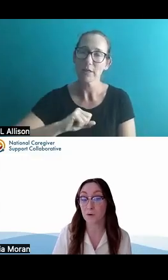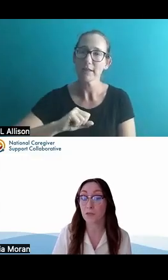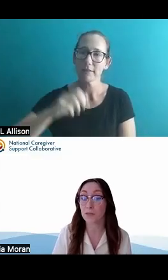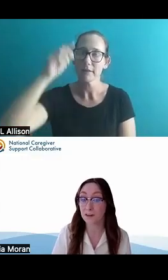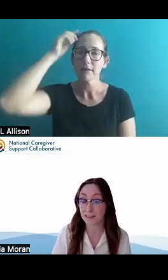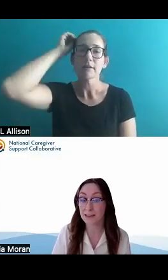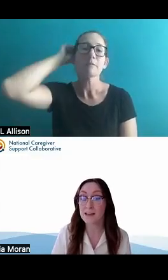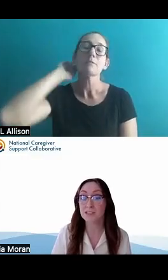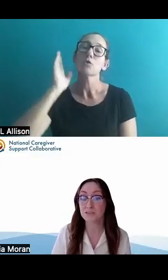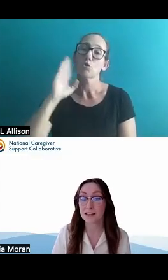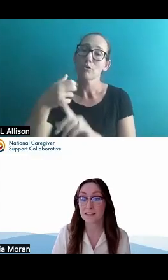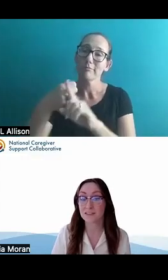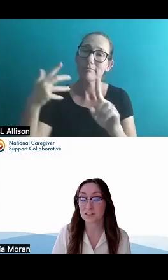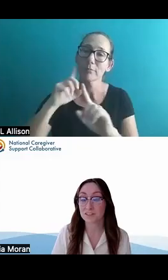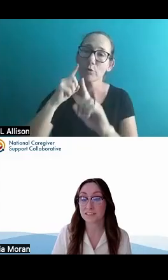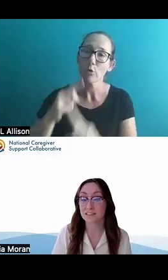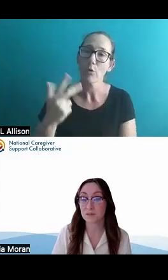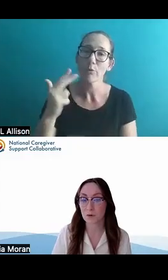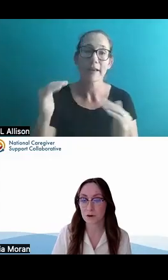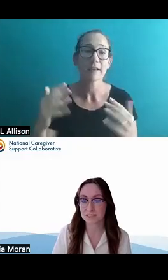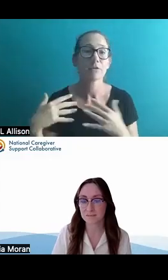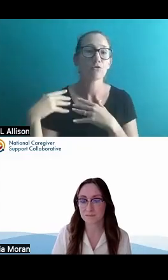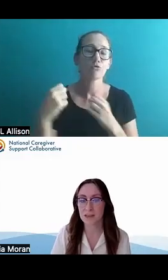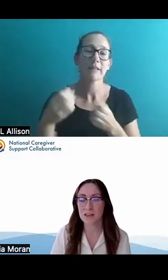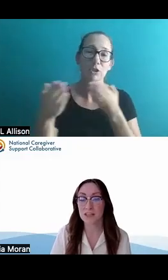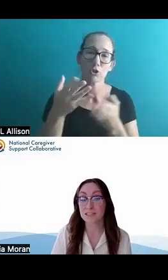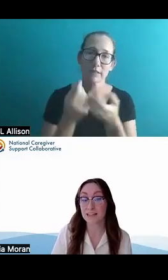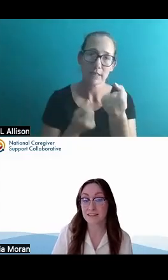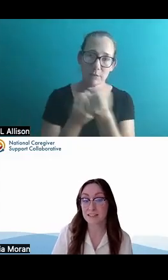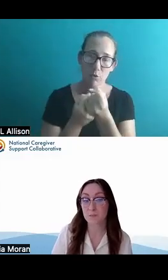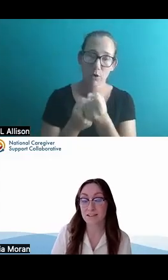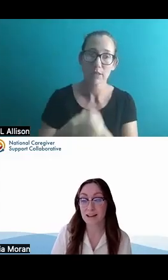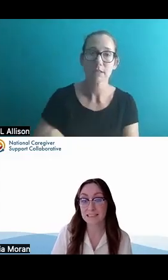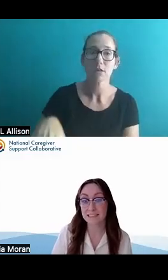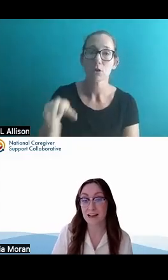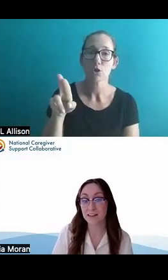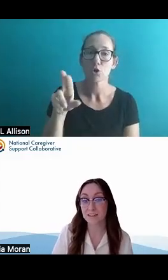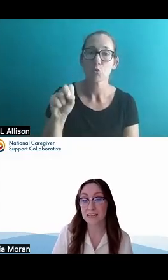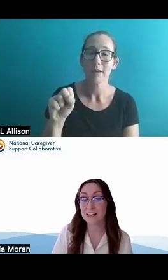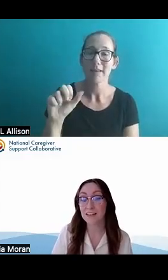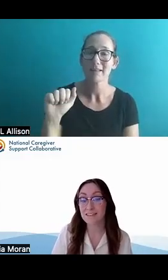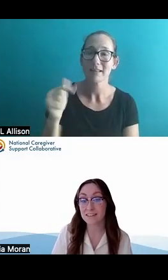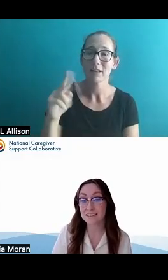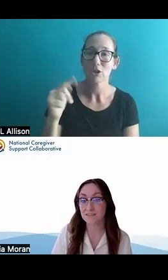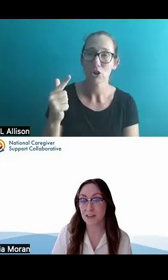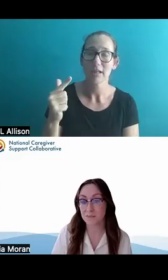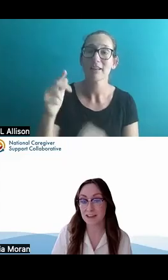Goal 3, Strengthen services and supports. USAging's project is titled "Innovations in Family